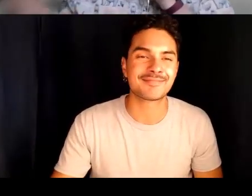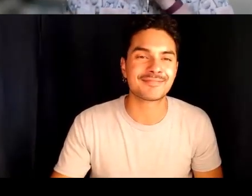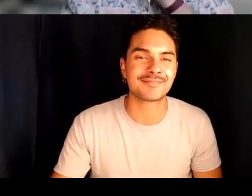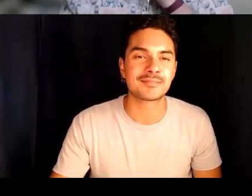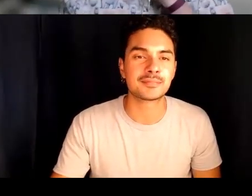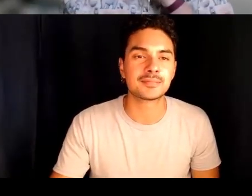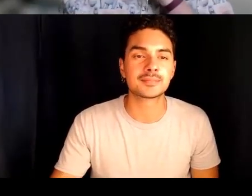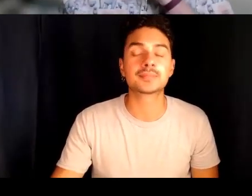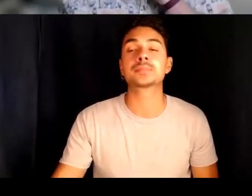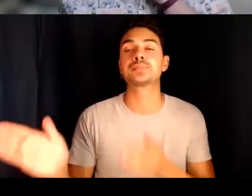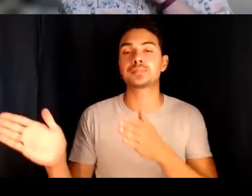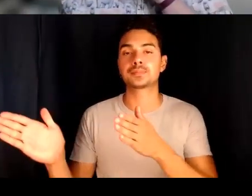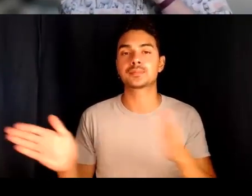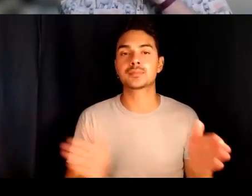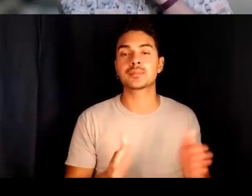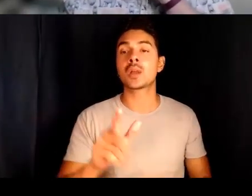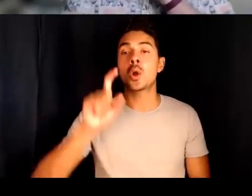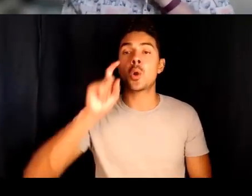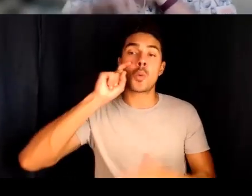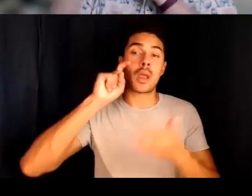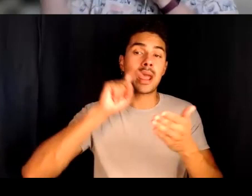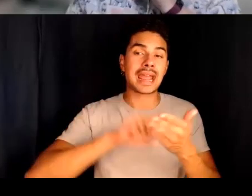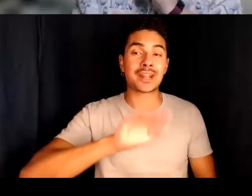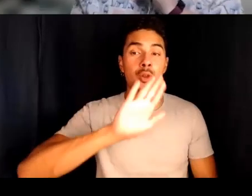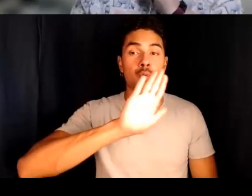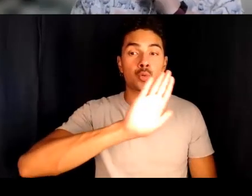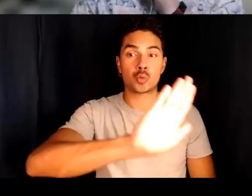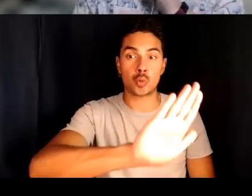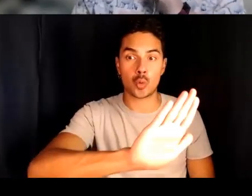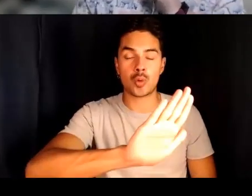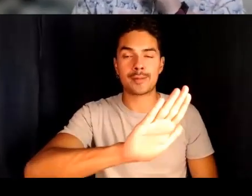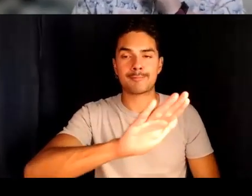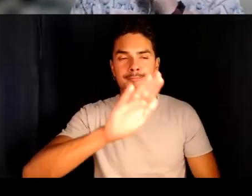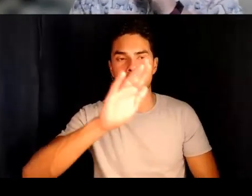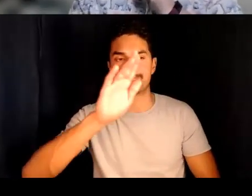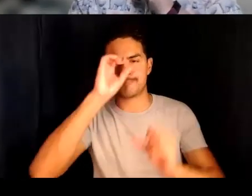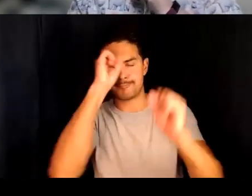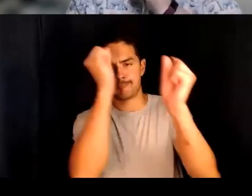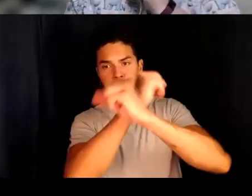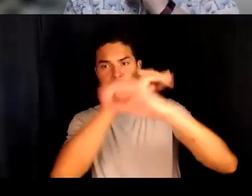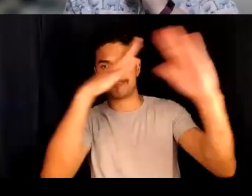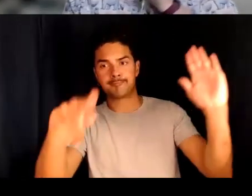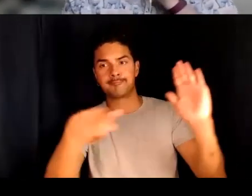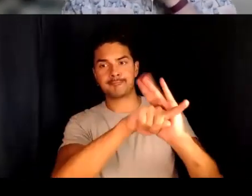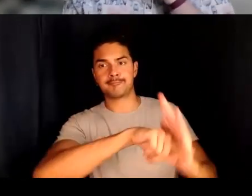Recognize your own bias and the bias of others, which can have a huge impact.